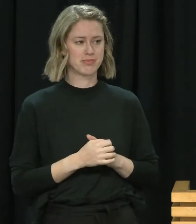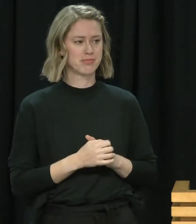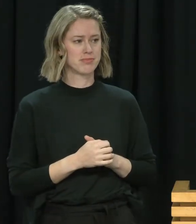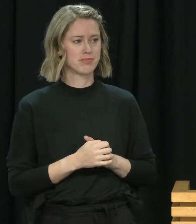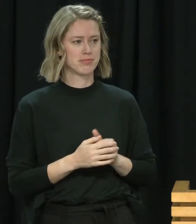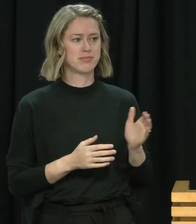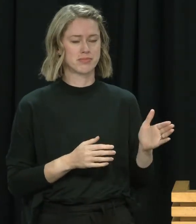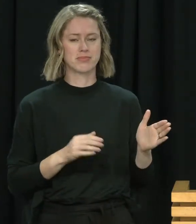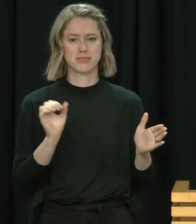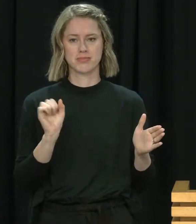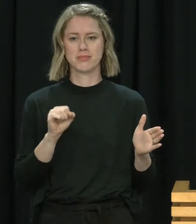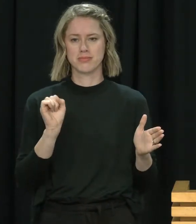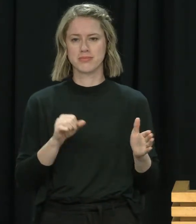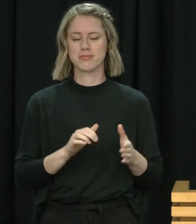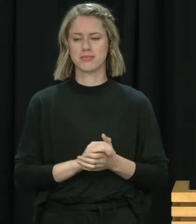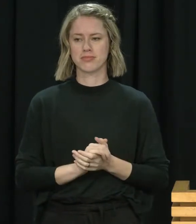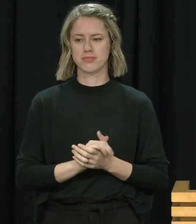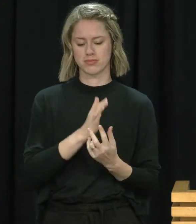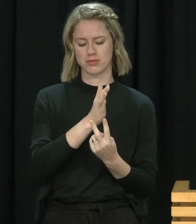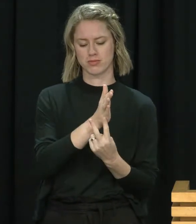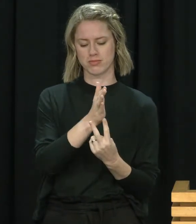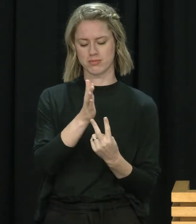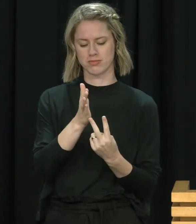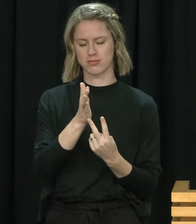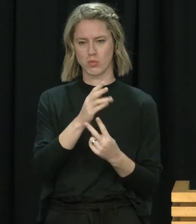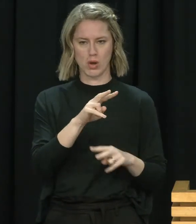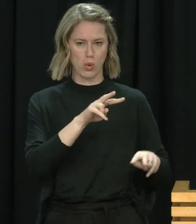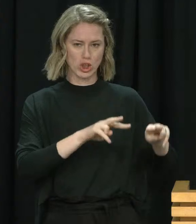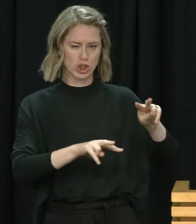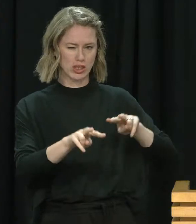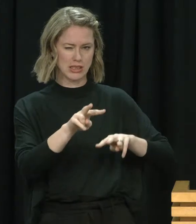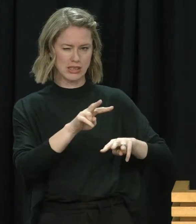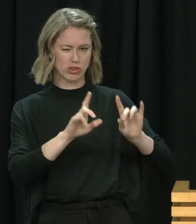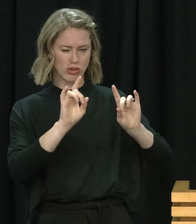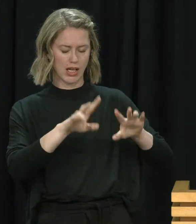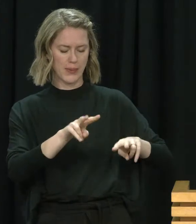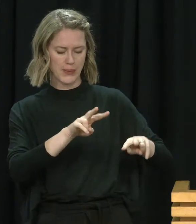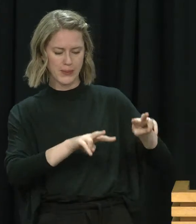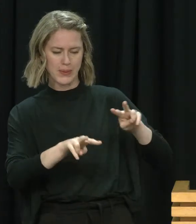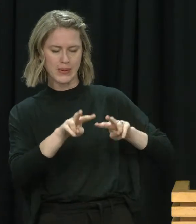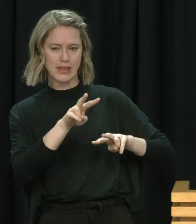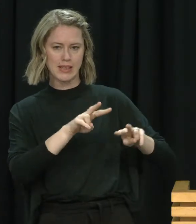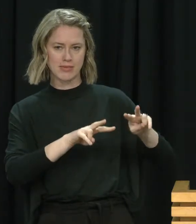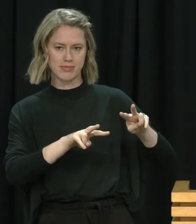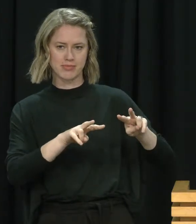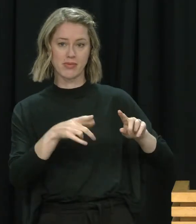somebody who is still incubating the virus for 14 days...?